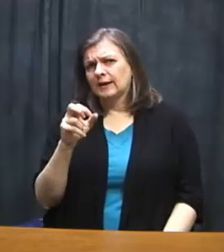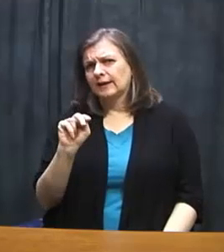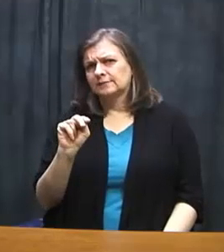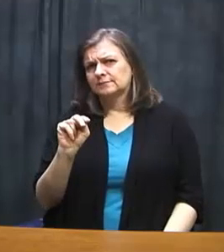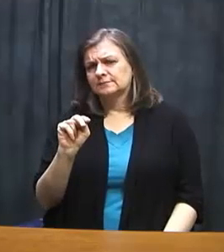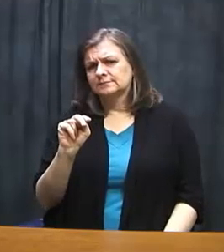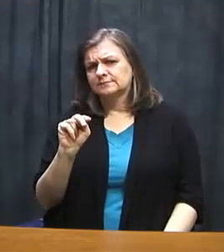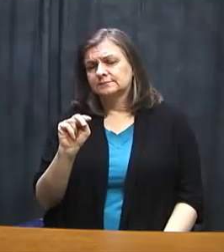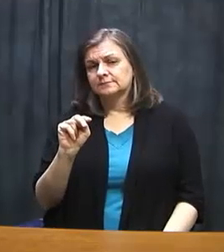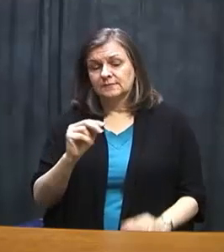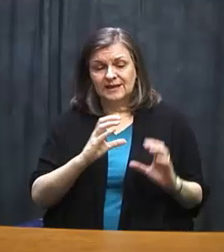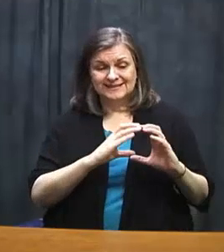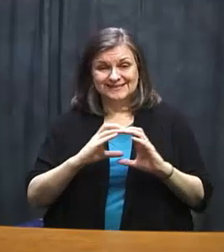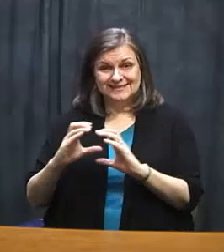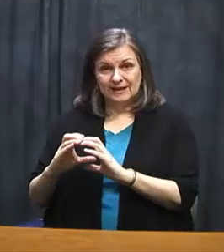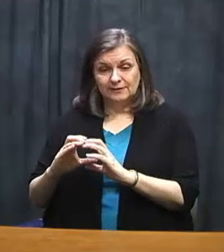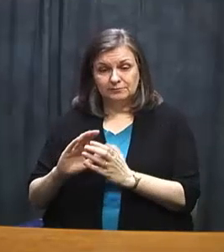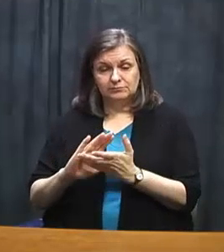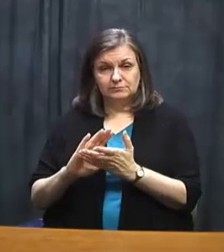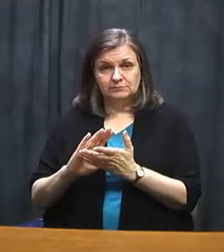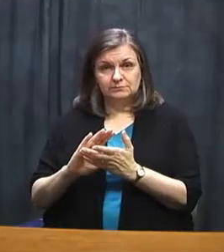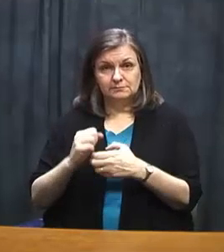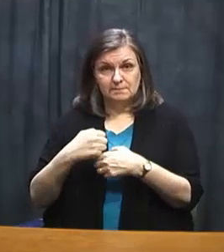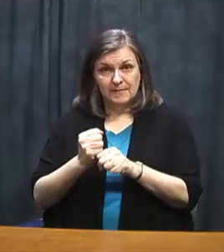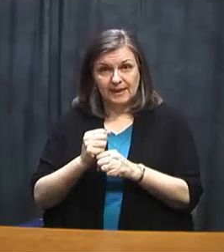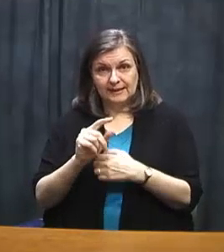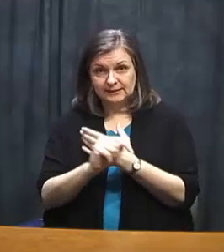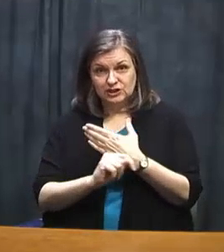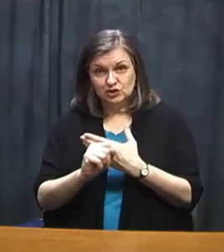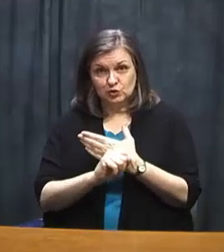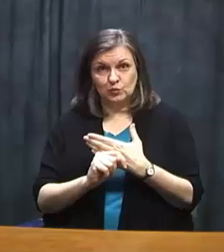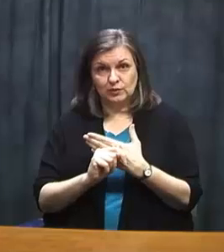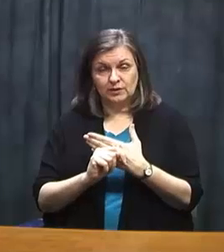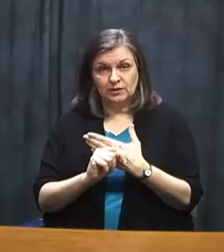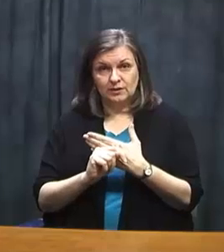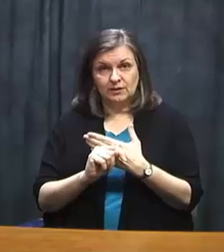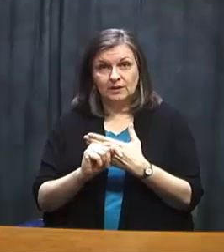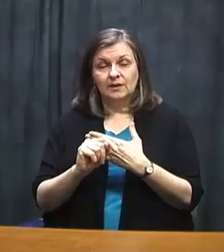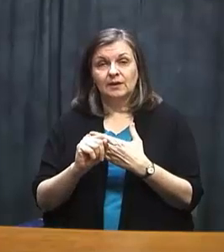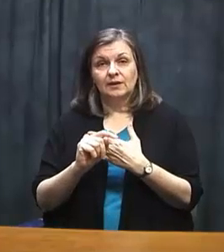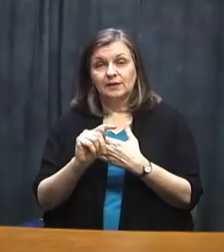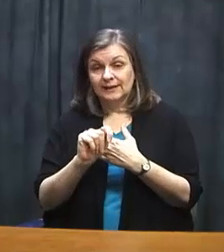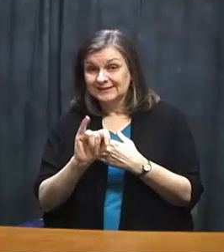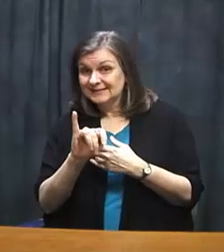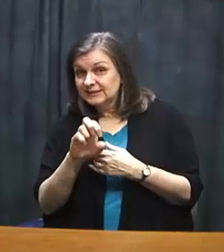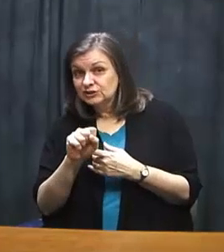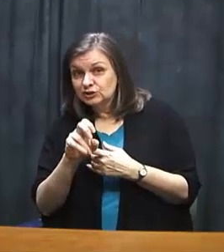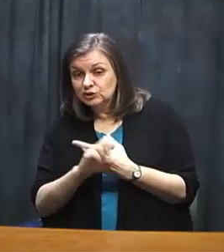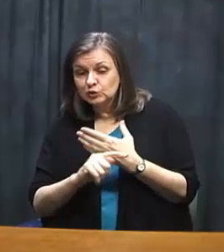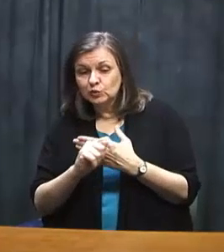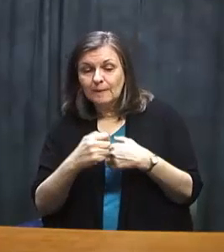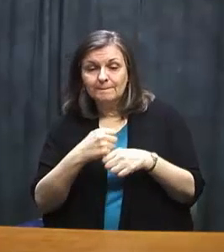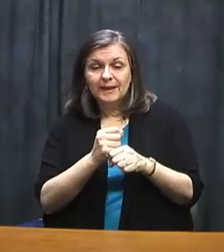cells make up tissues tissues makeup organs